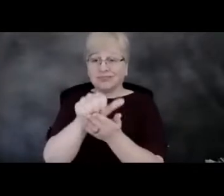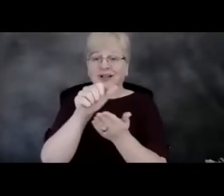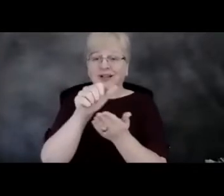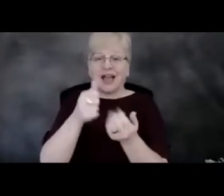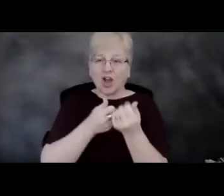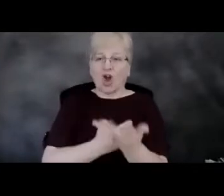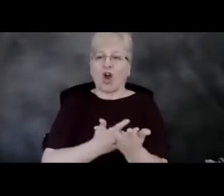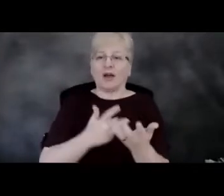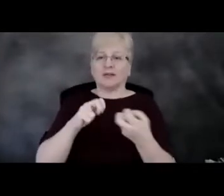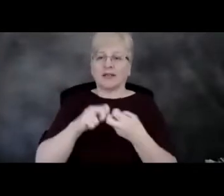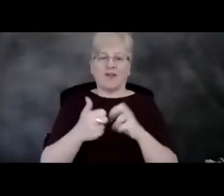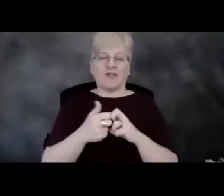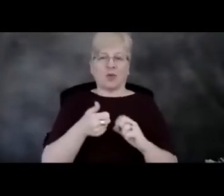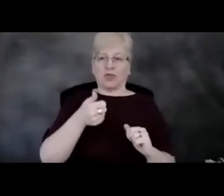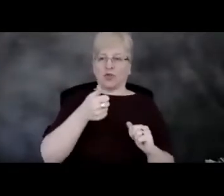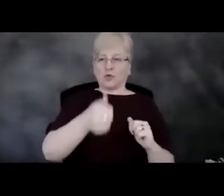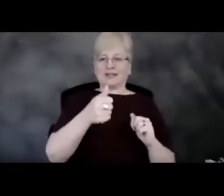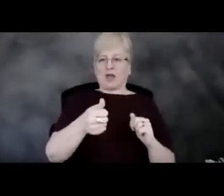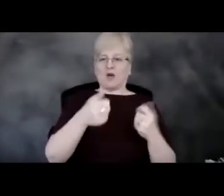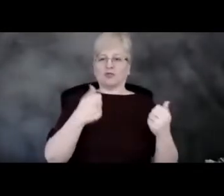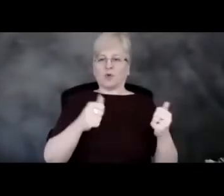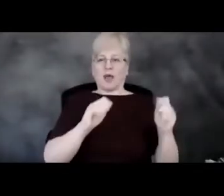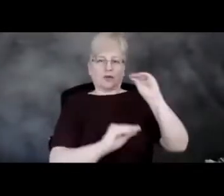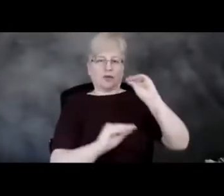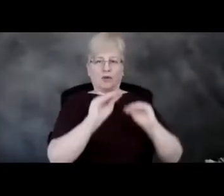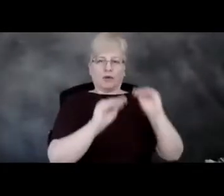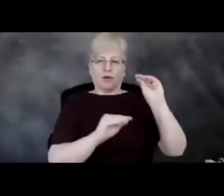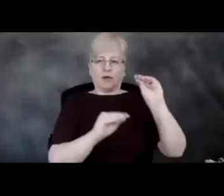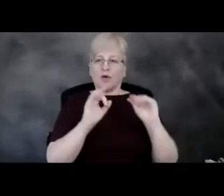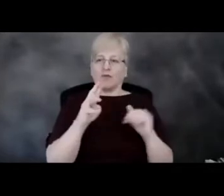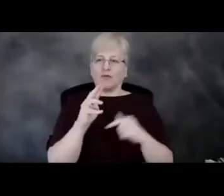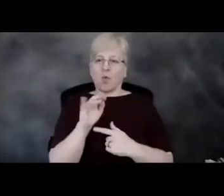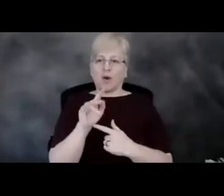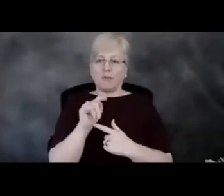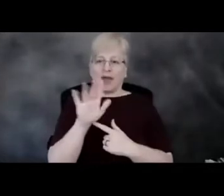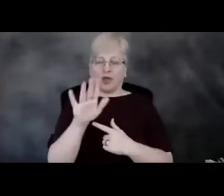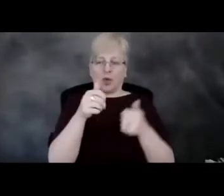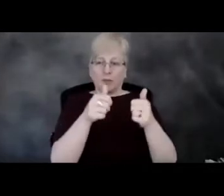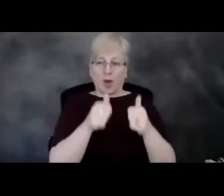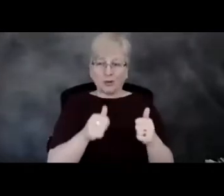you trying to format your poster, and it could also be dangerous for the whole system.